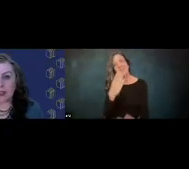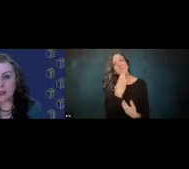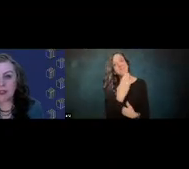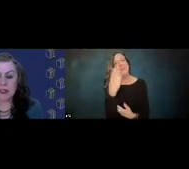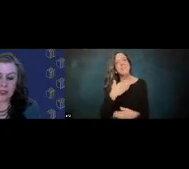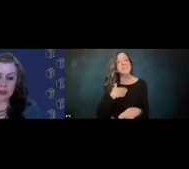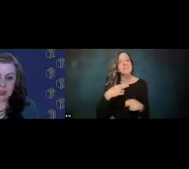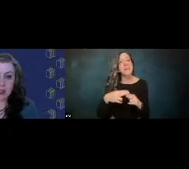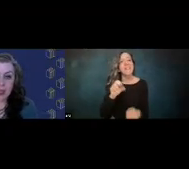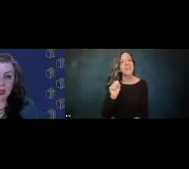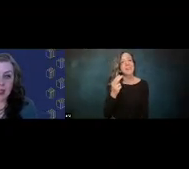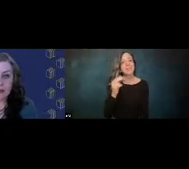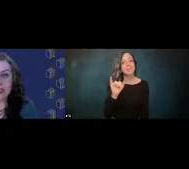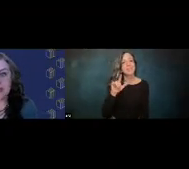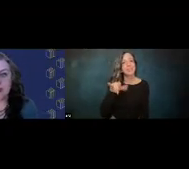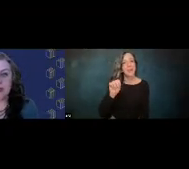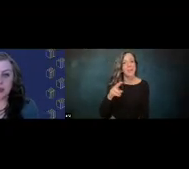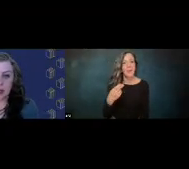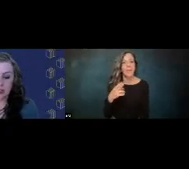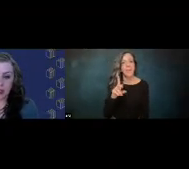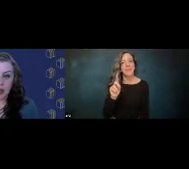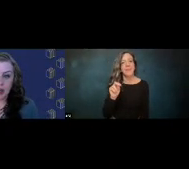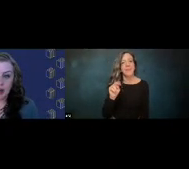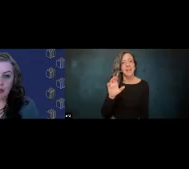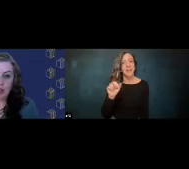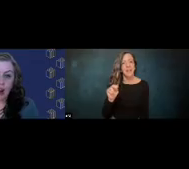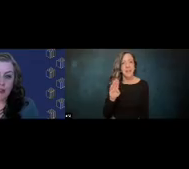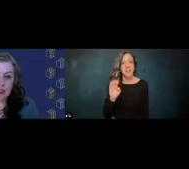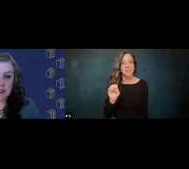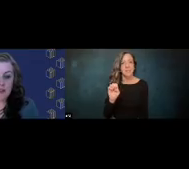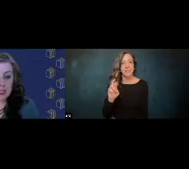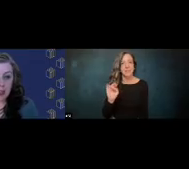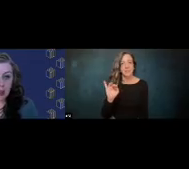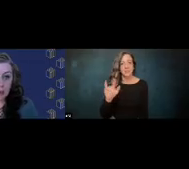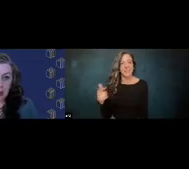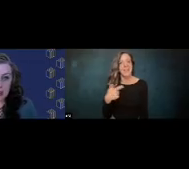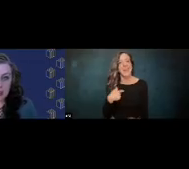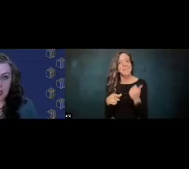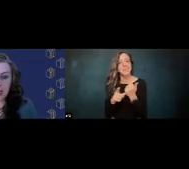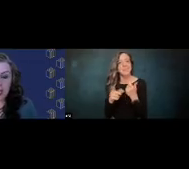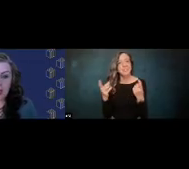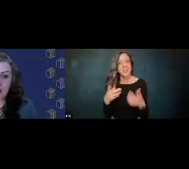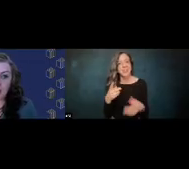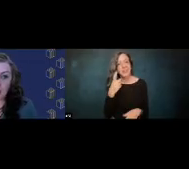Shiyloh Duncan Becerril and I am the associate director for the office of data monitoring and